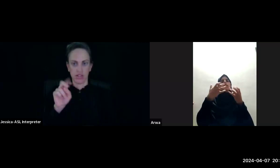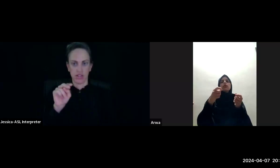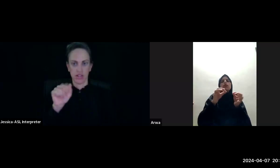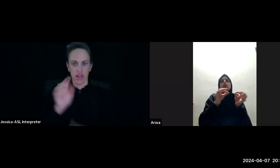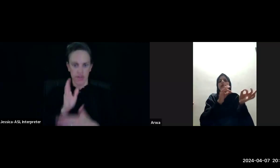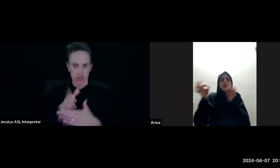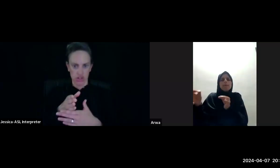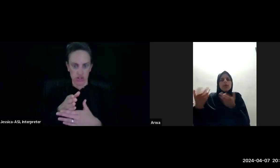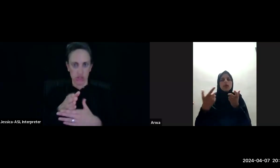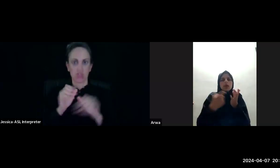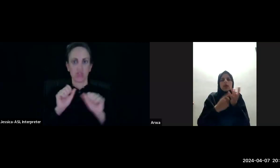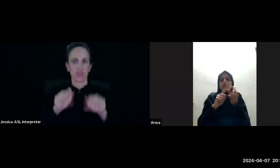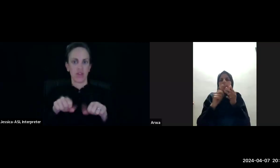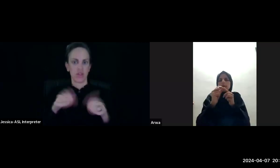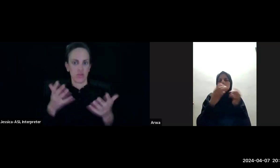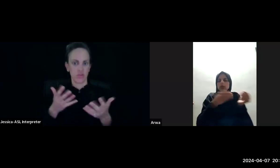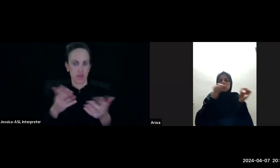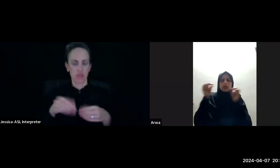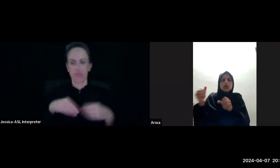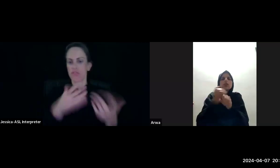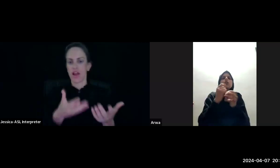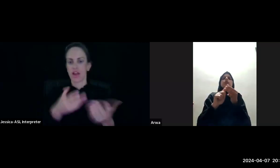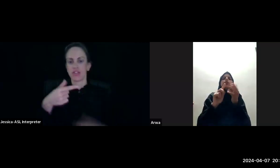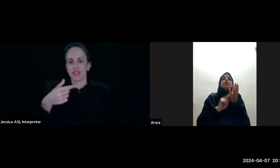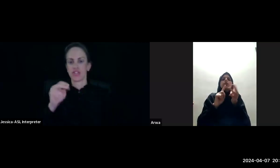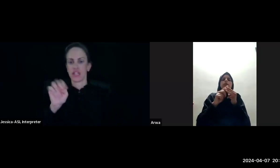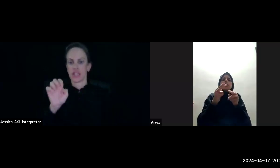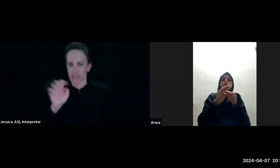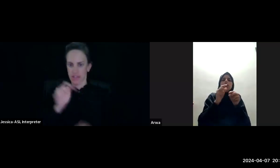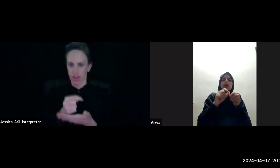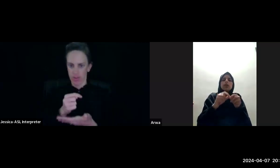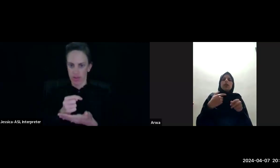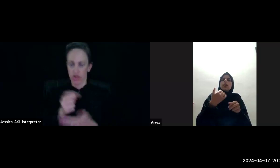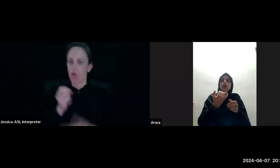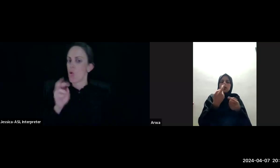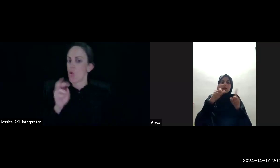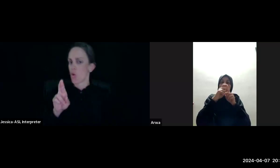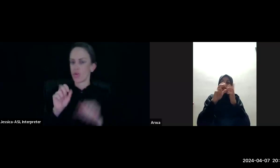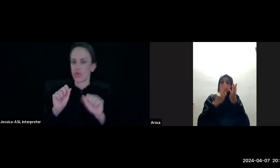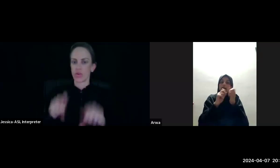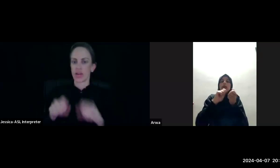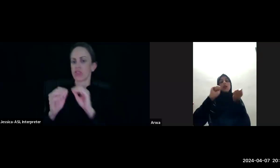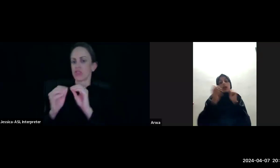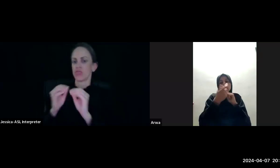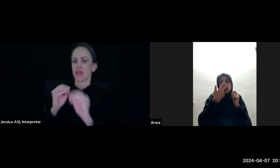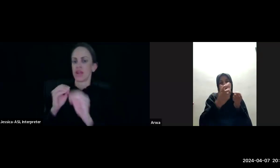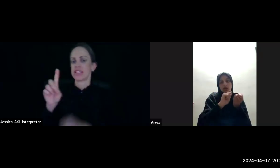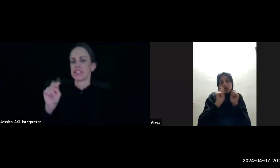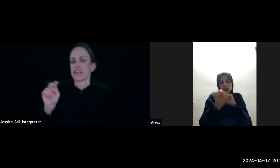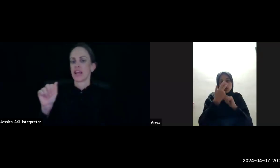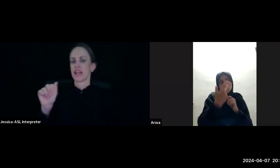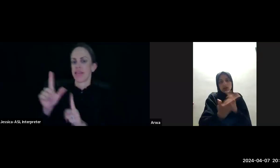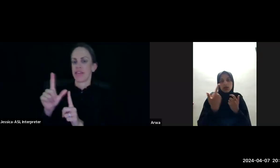called a gene therapy or you can correct the DNA letter change which is called as Gene editing or